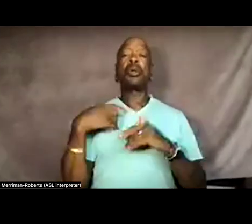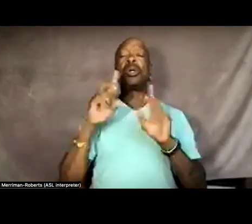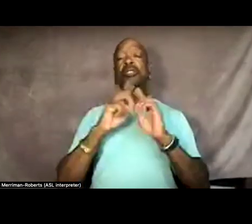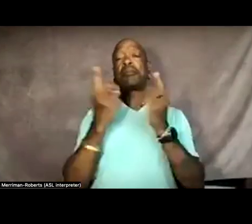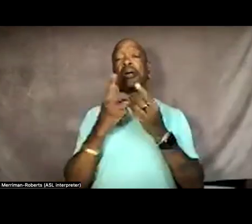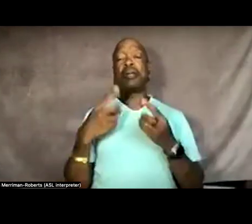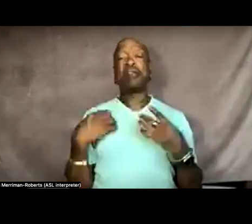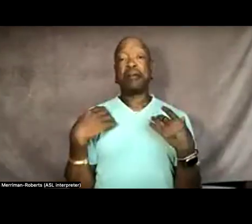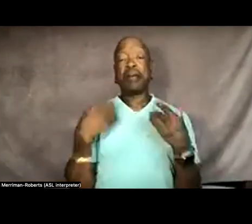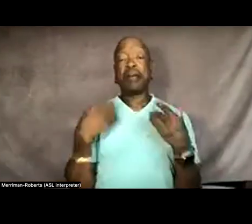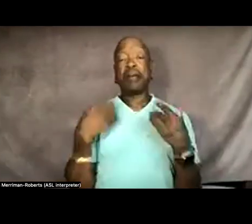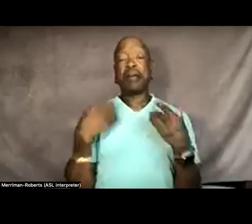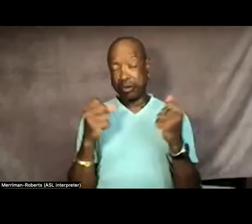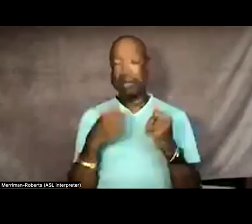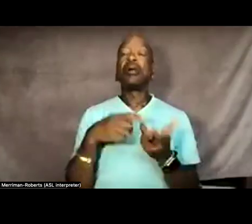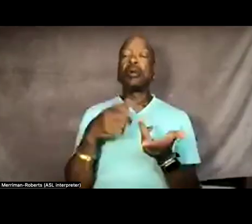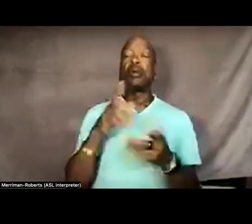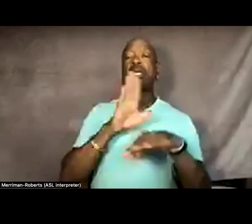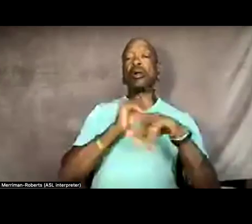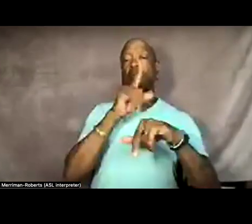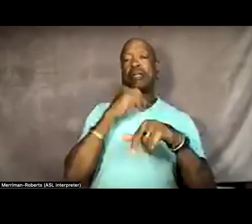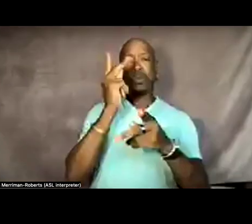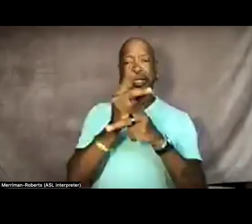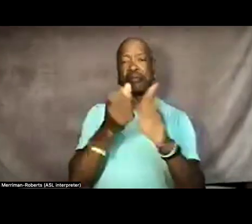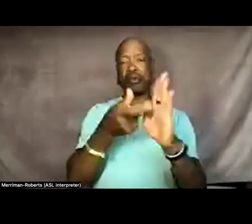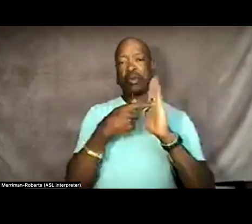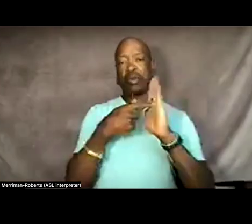that the healthcare masking mandate by keeping the requirement that was already in place for